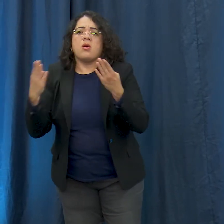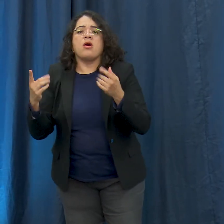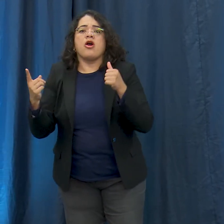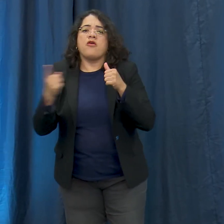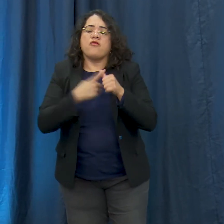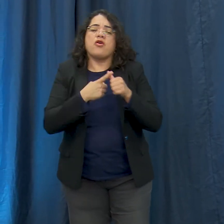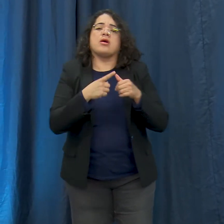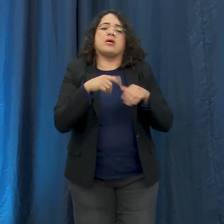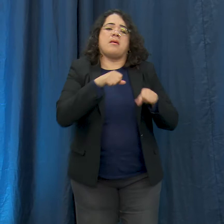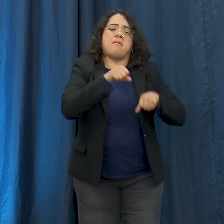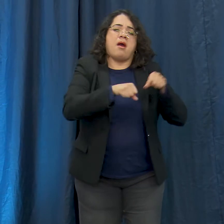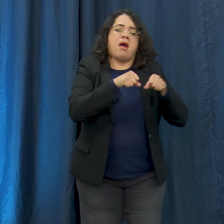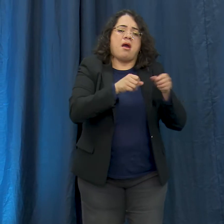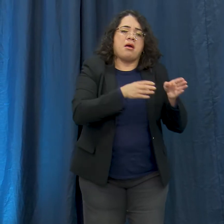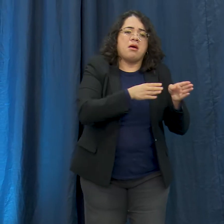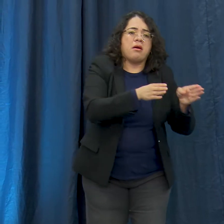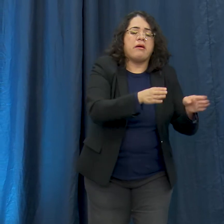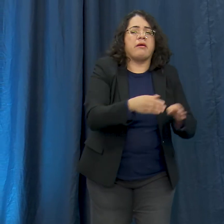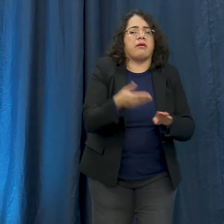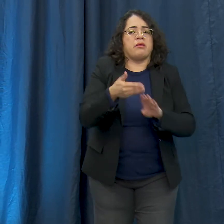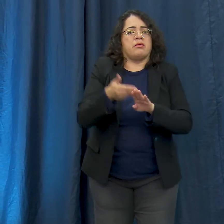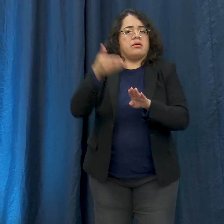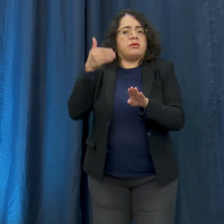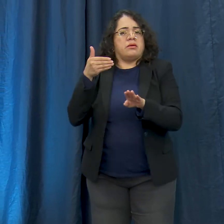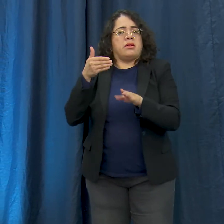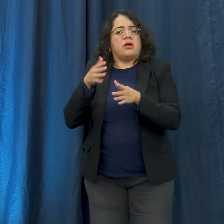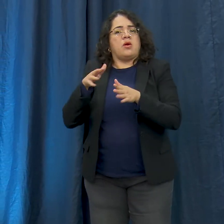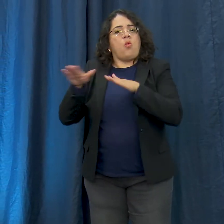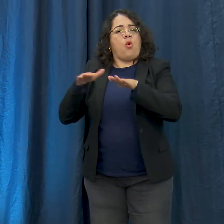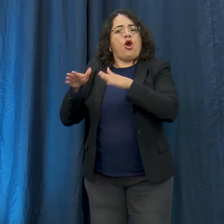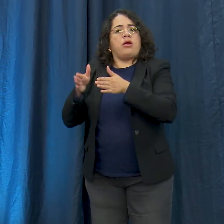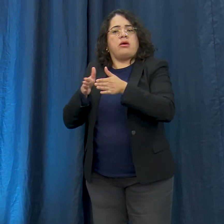today a couple days before that you had the trails and some retailers and now